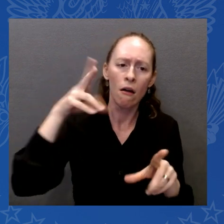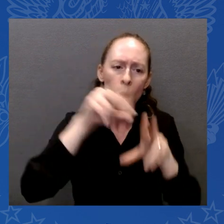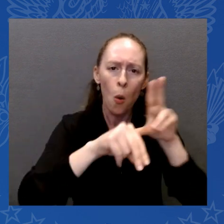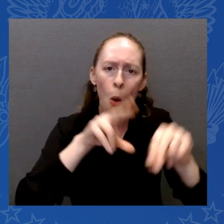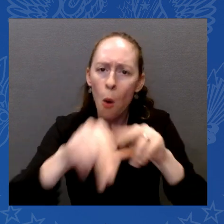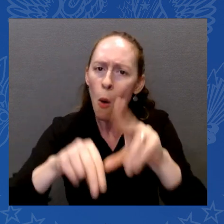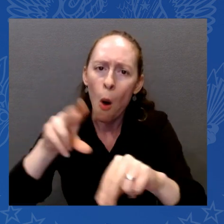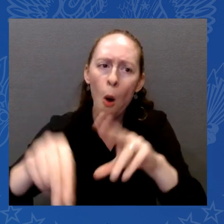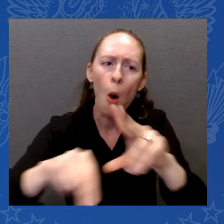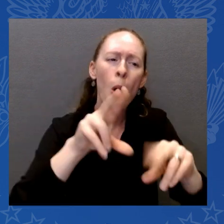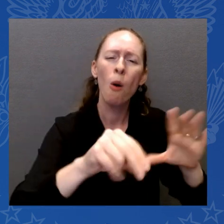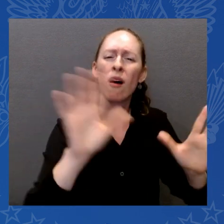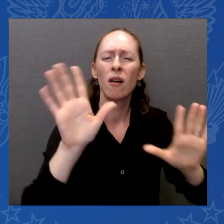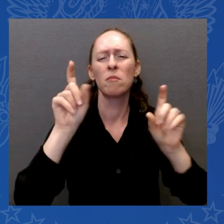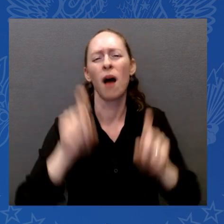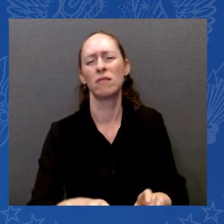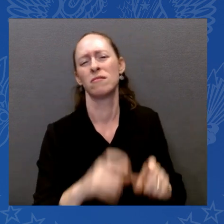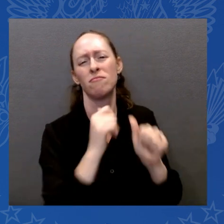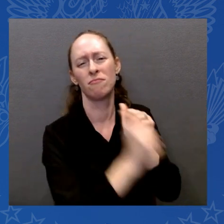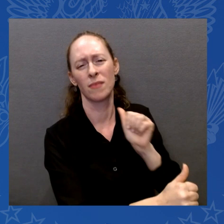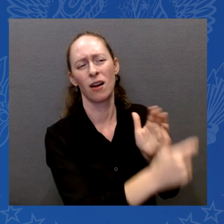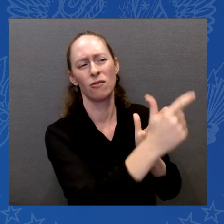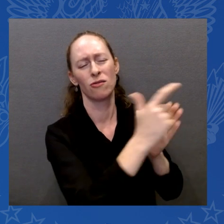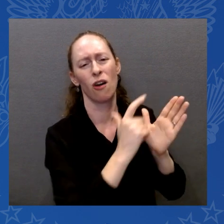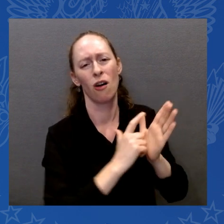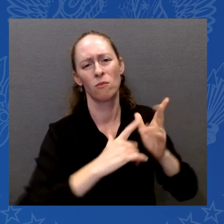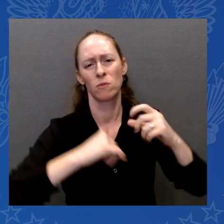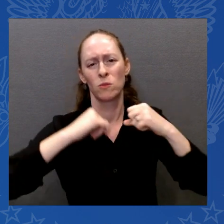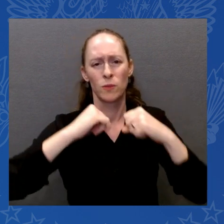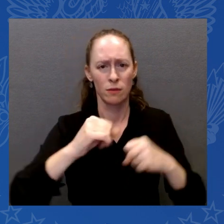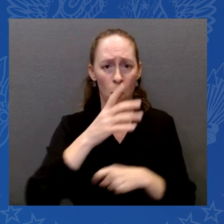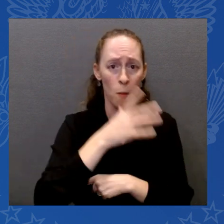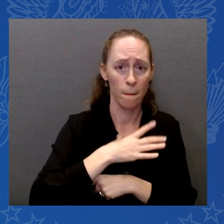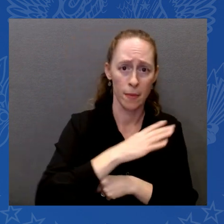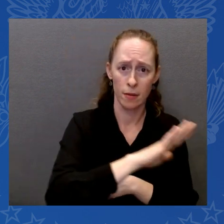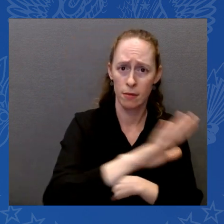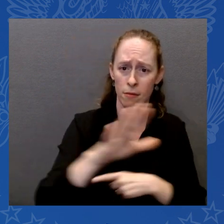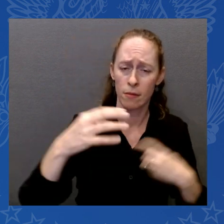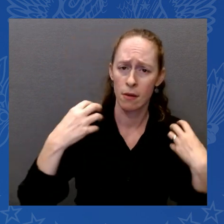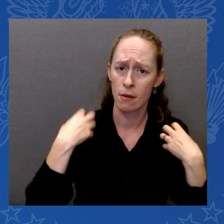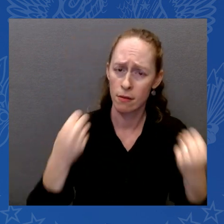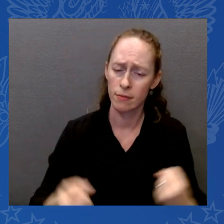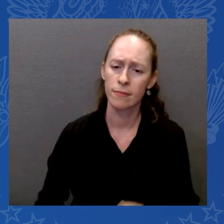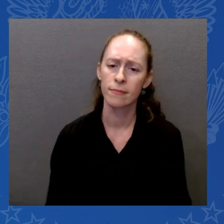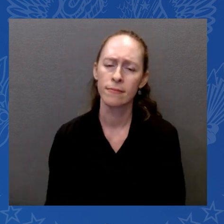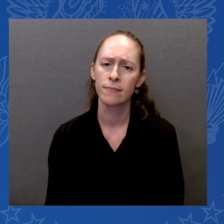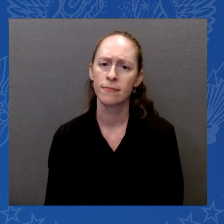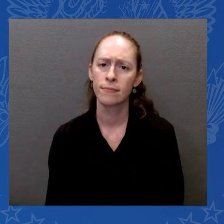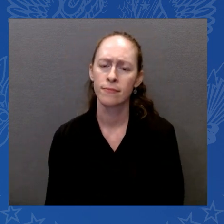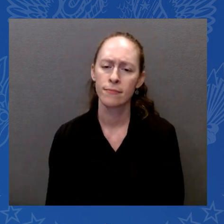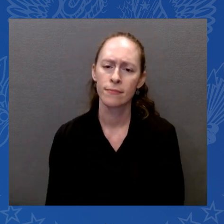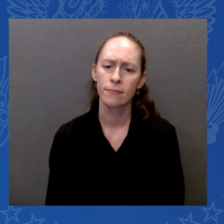on the right of all women to exercise their choice, to have access to reproductive healthcare.